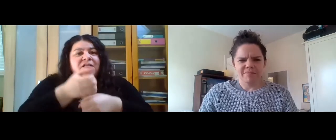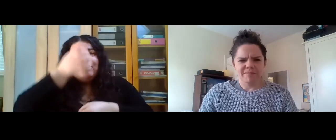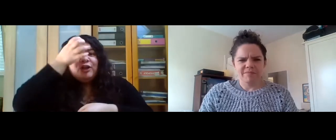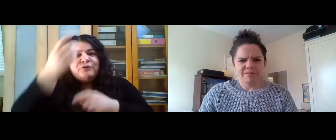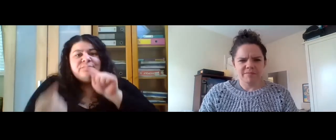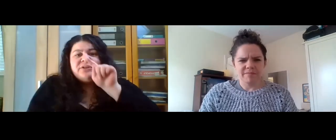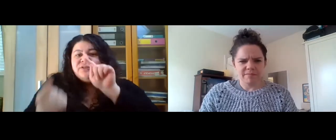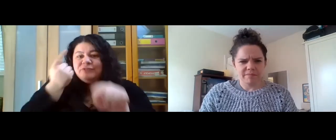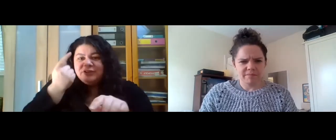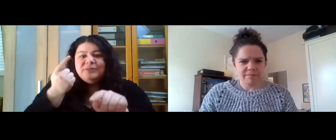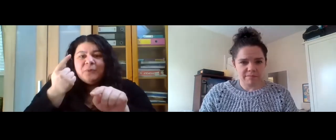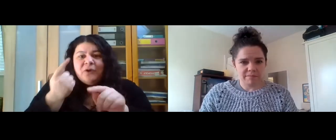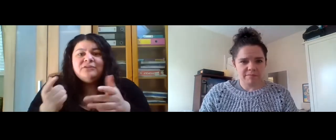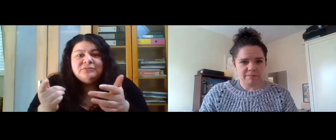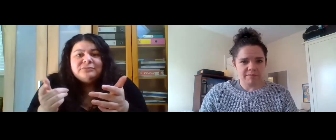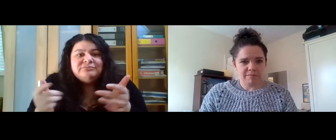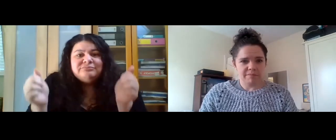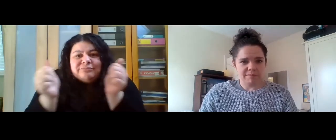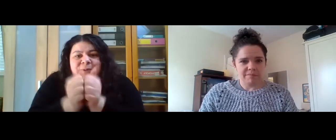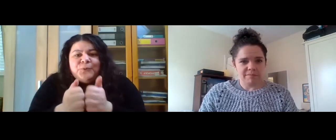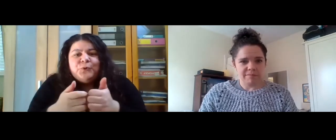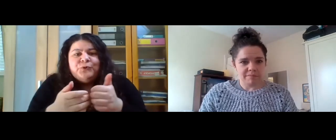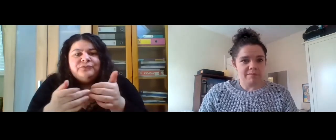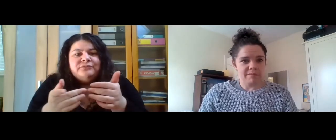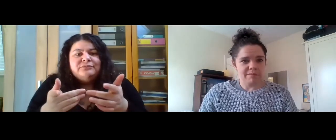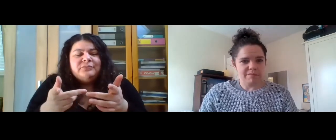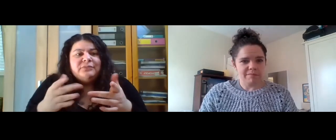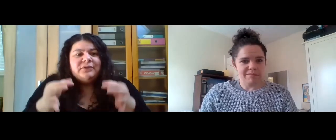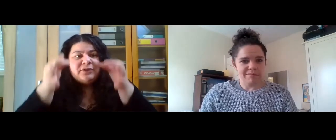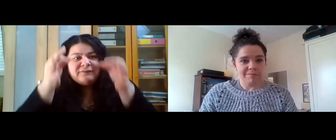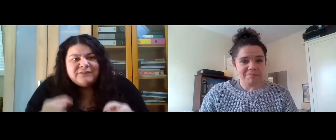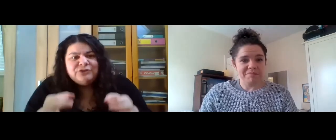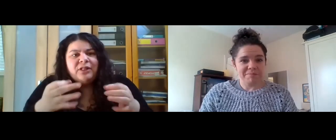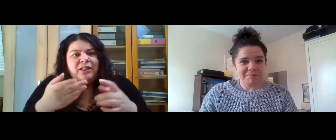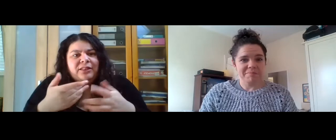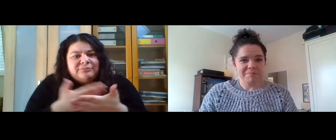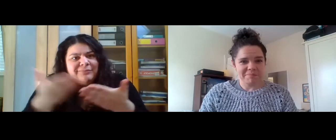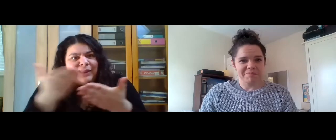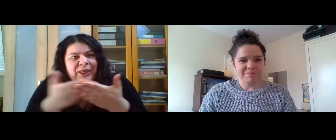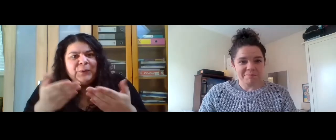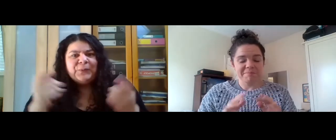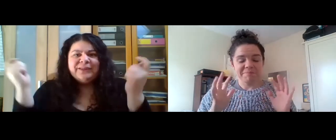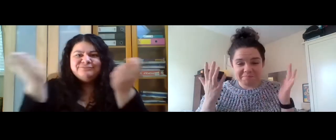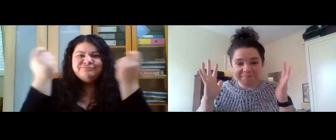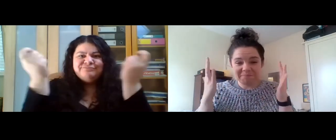The government responded, they approved BSL as an official language.